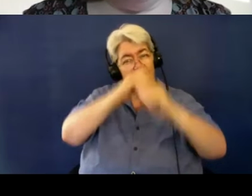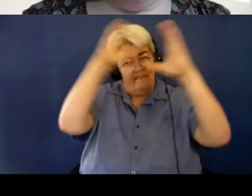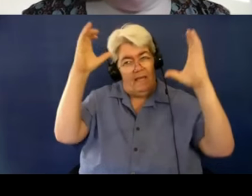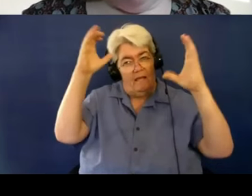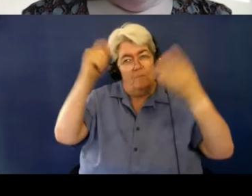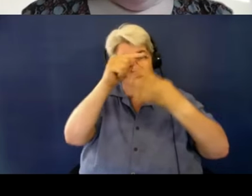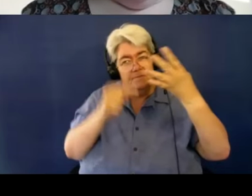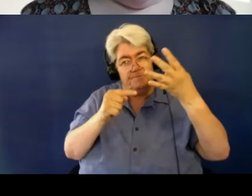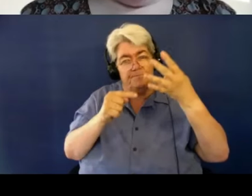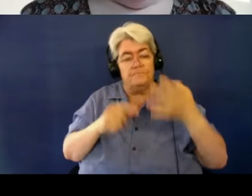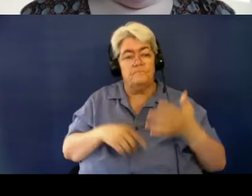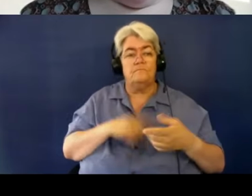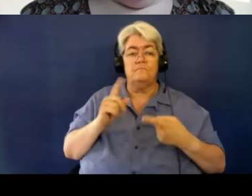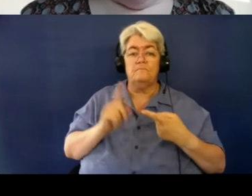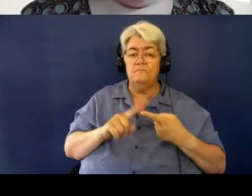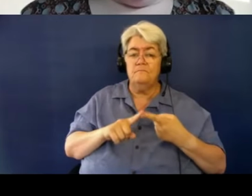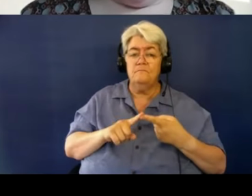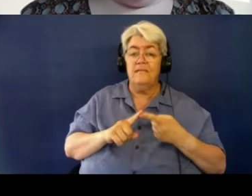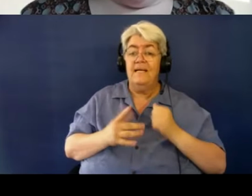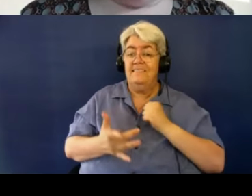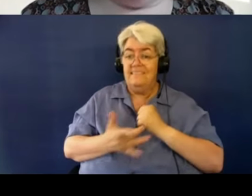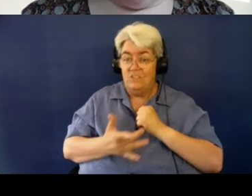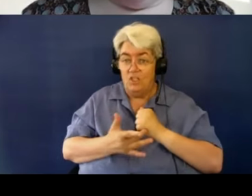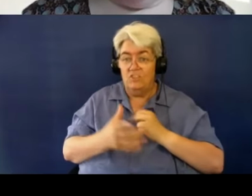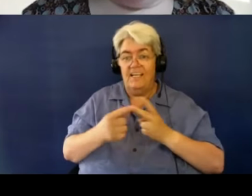Technology and internet connectivity.